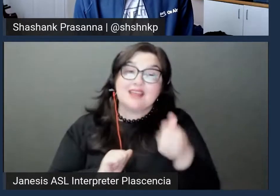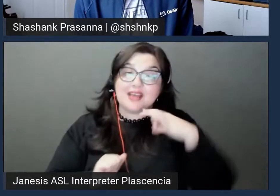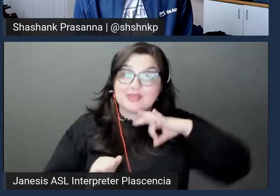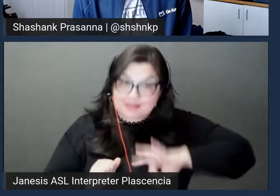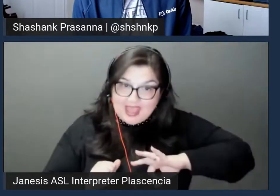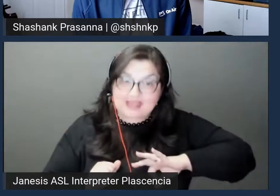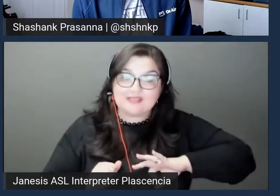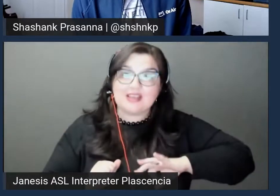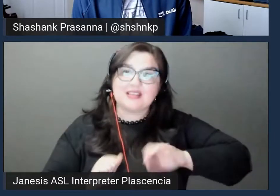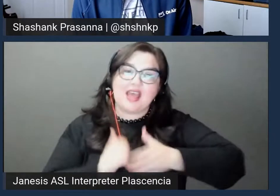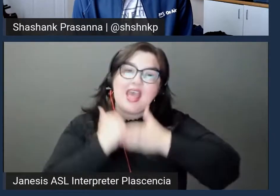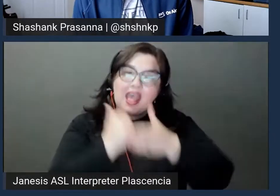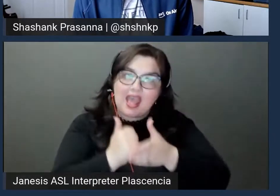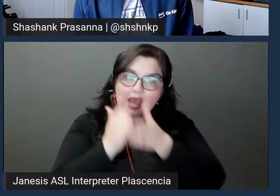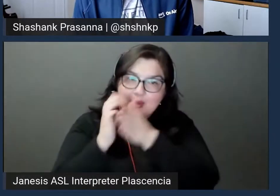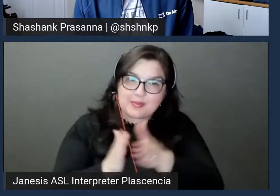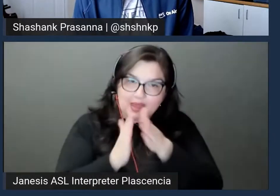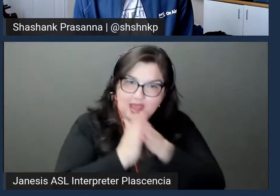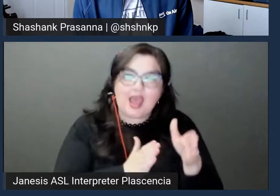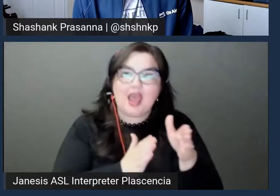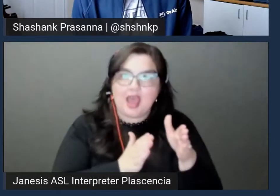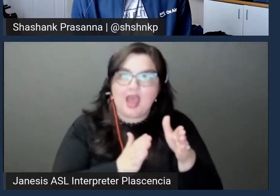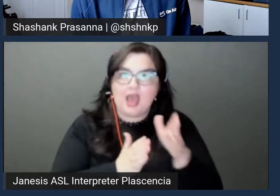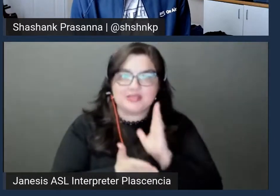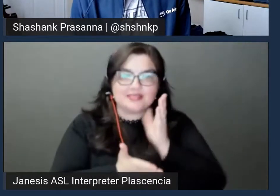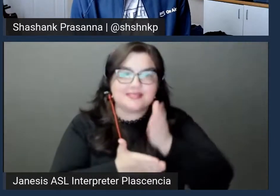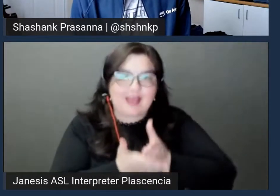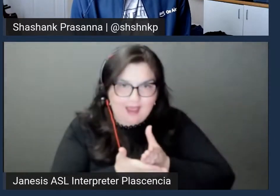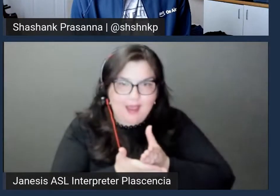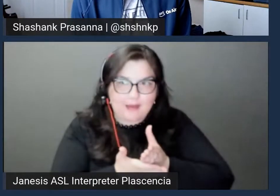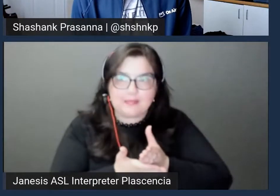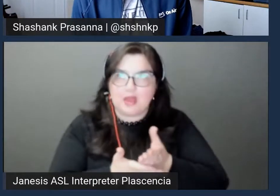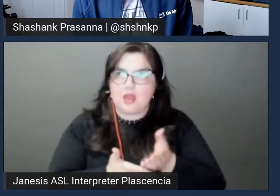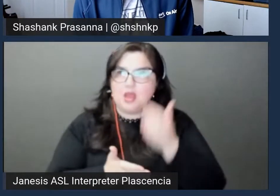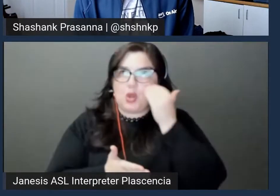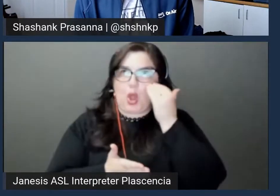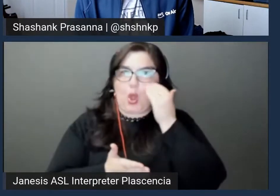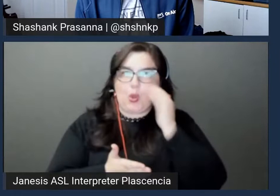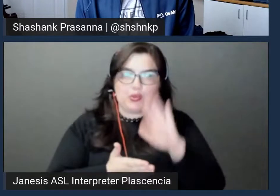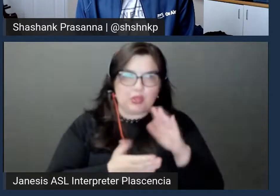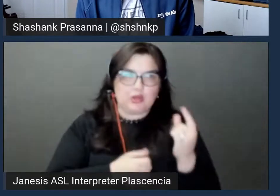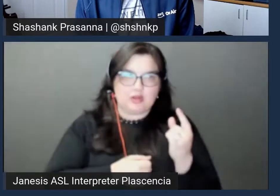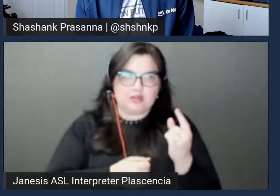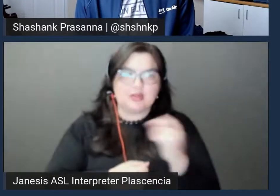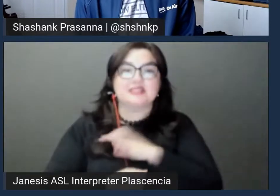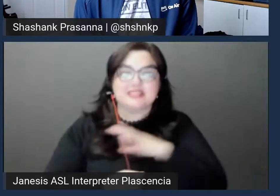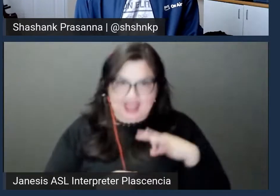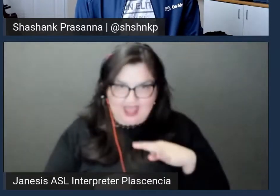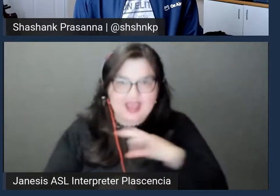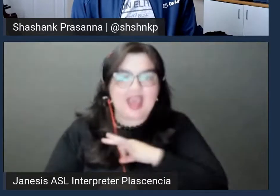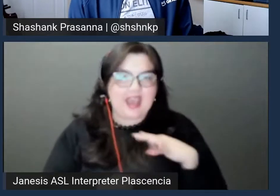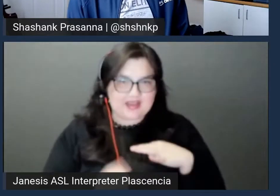plan staffing levels, so they know what time of day they have more customers in their stores and so on and so forth. If you go over to manufacturing,